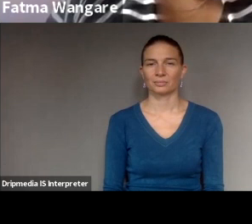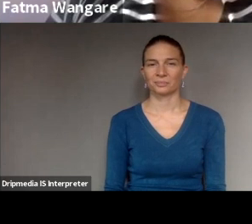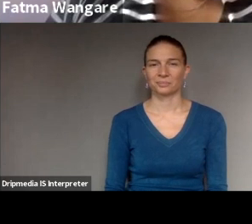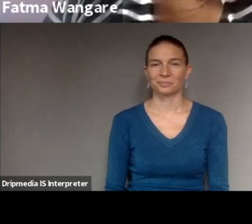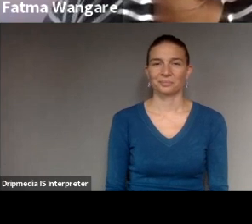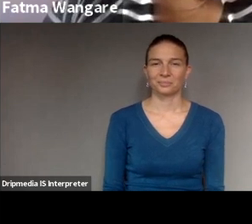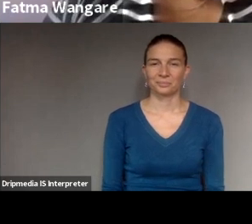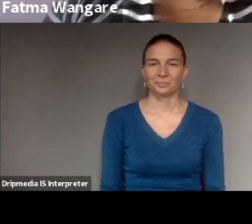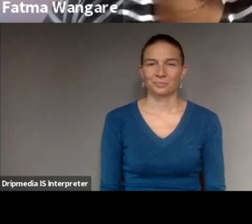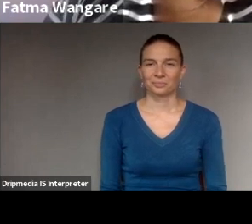Can I start?